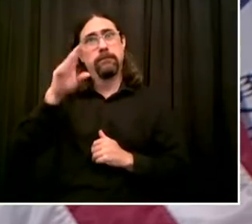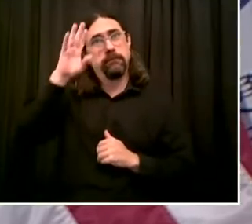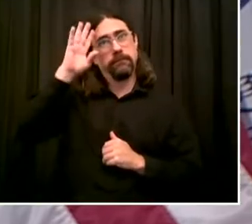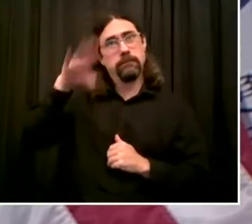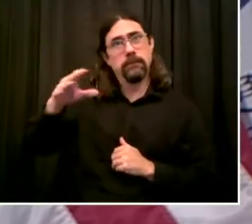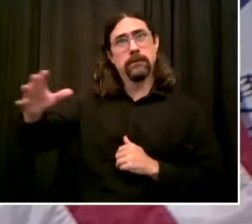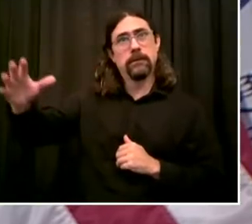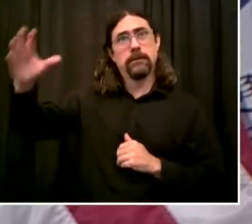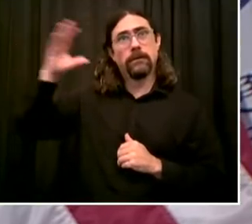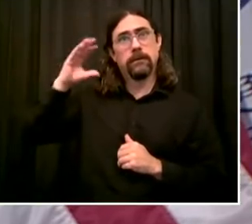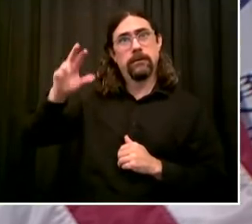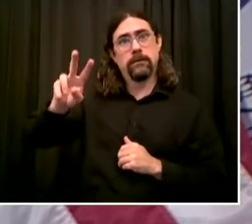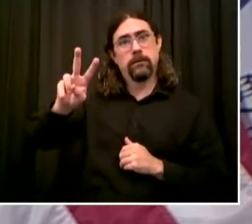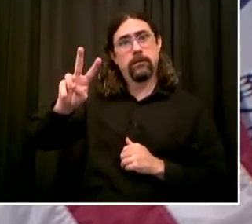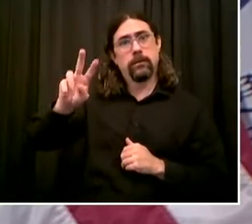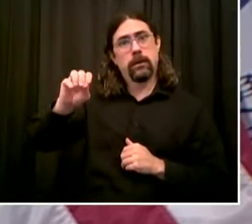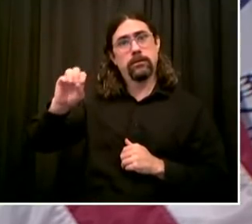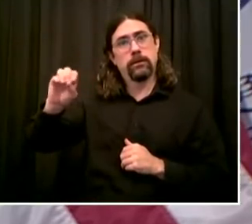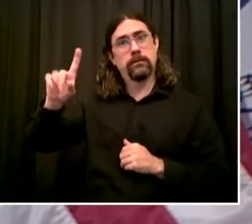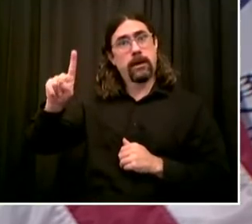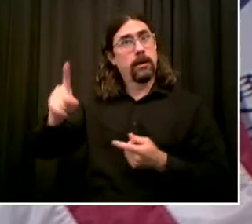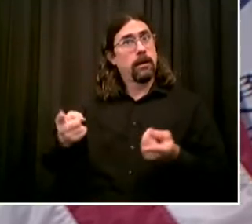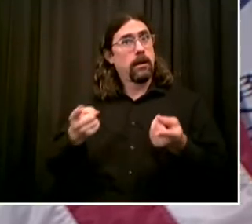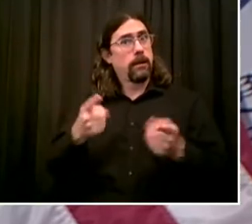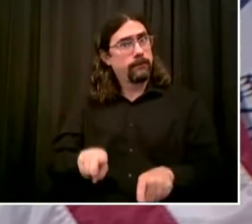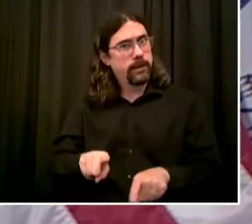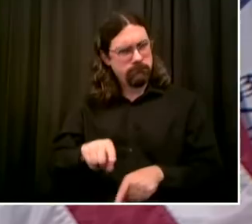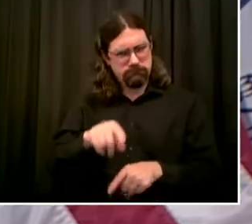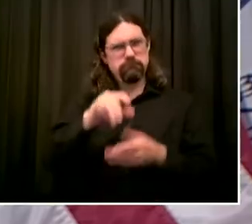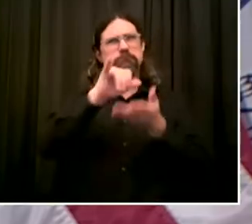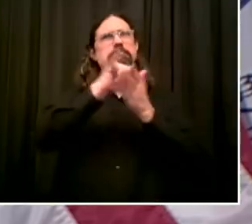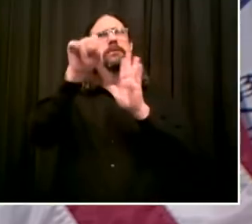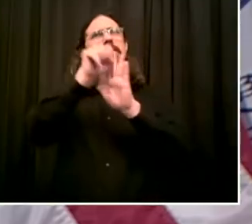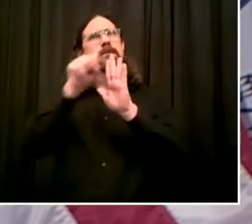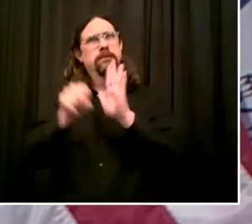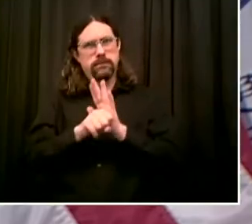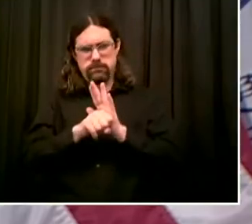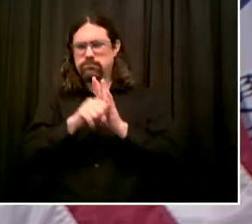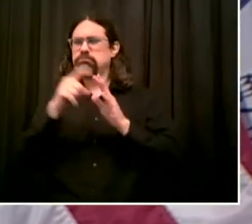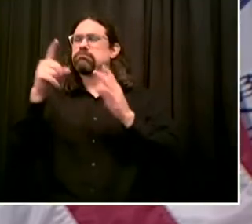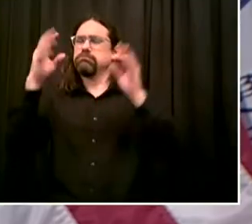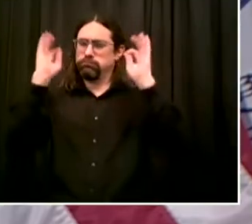2001, UNANIMOUSLY, NO STRINGS ATTACHED, THEY USE THAT AUTHORITY OVER THE LAST 12